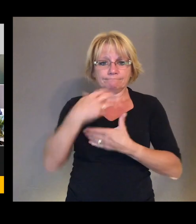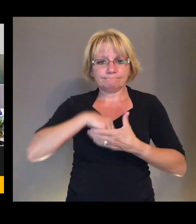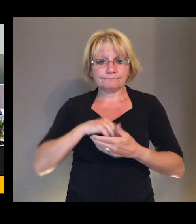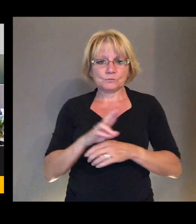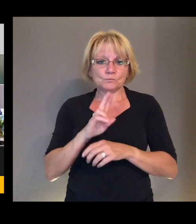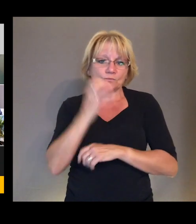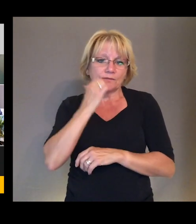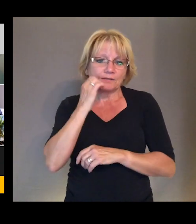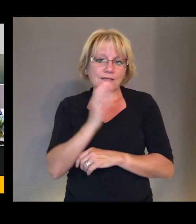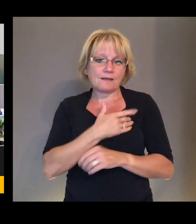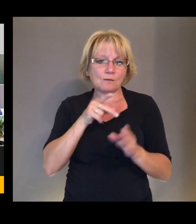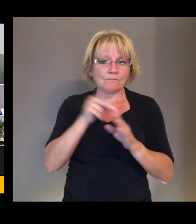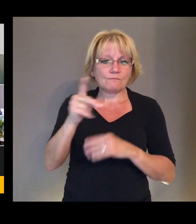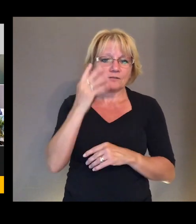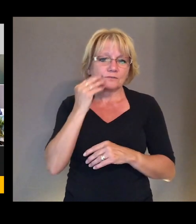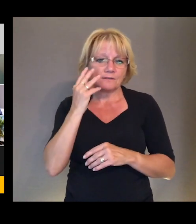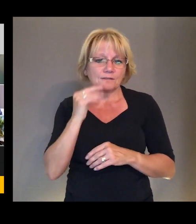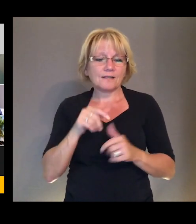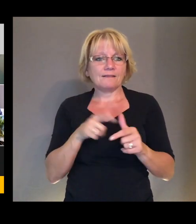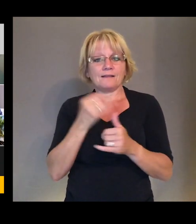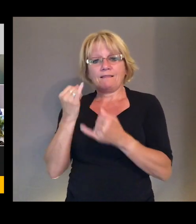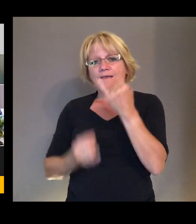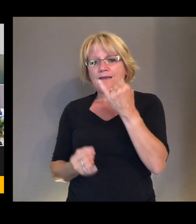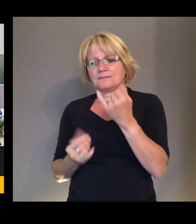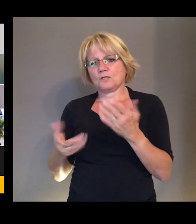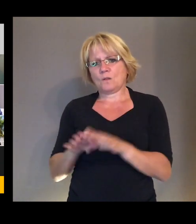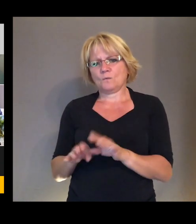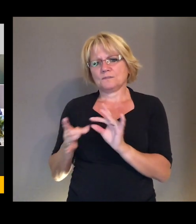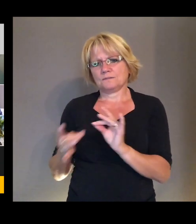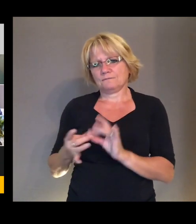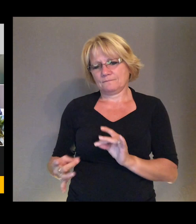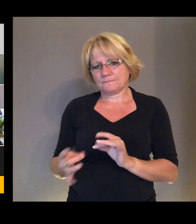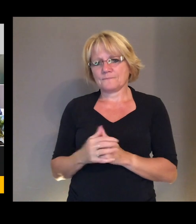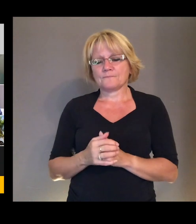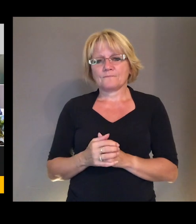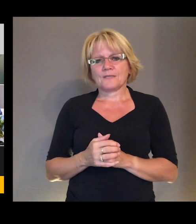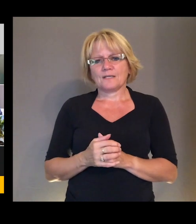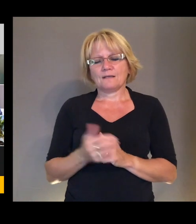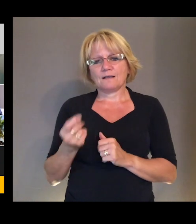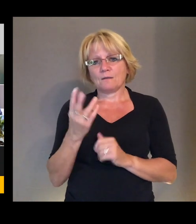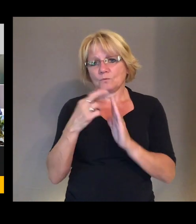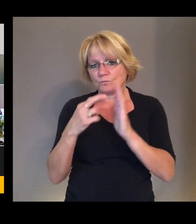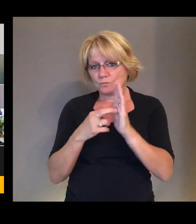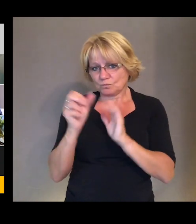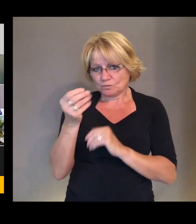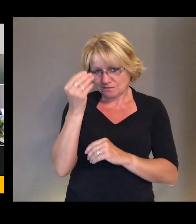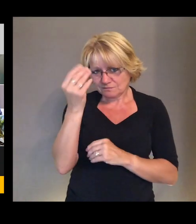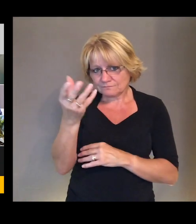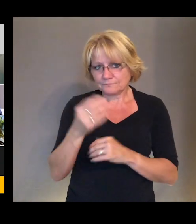on our everyday professional experience, and then we'll have our closing remarks. A couple of rules just to kind of give a heads up.